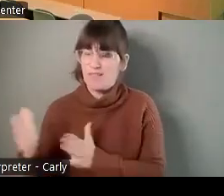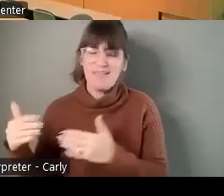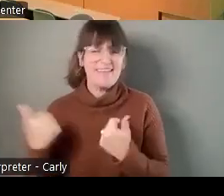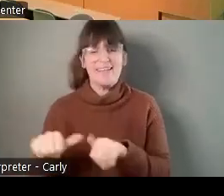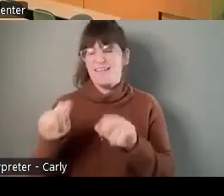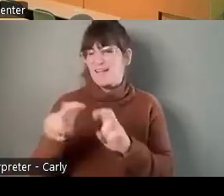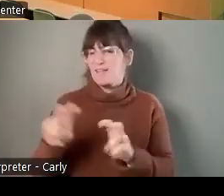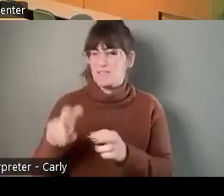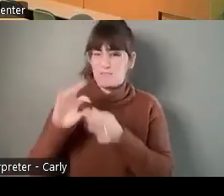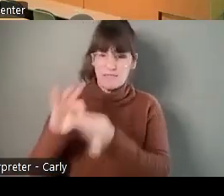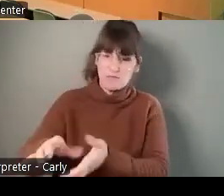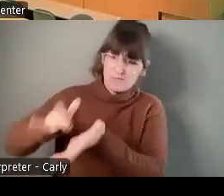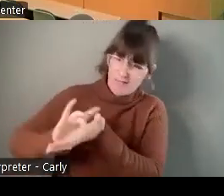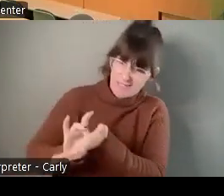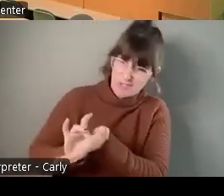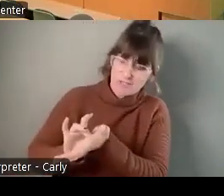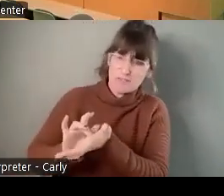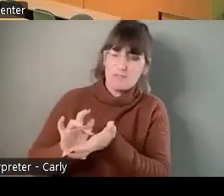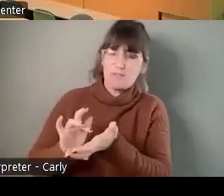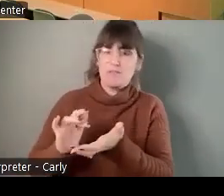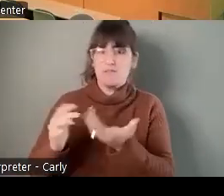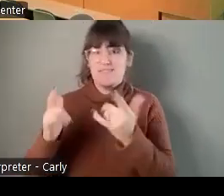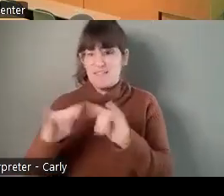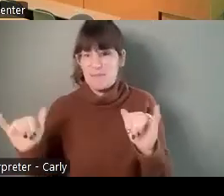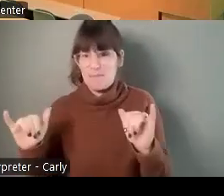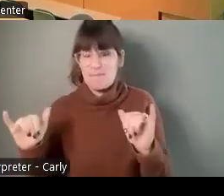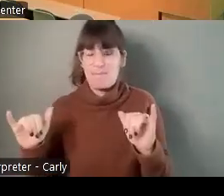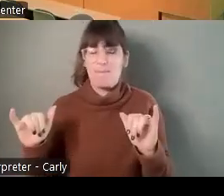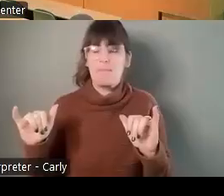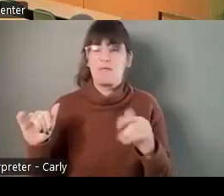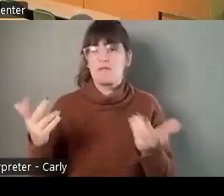done regarding um the conjunction between that and medication? Do you find you use medication less or